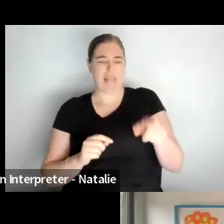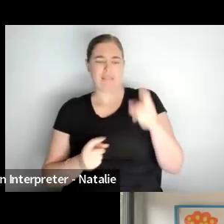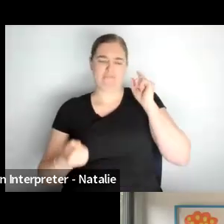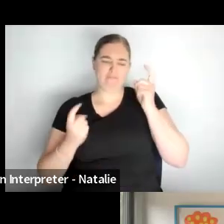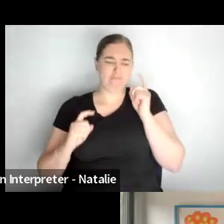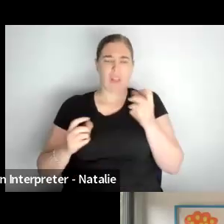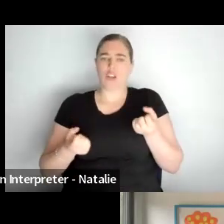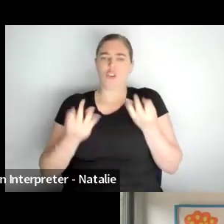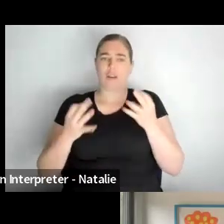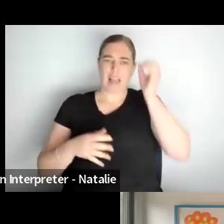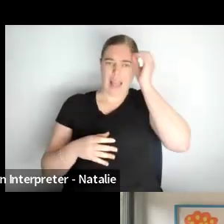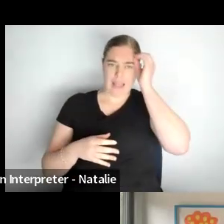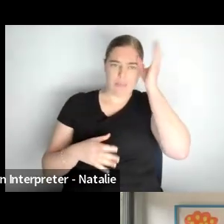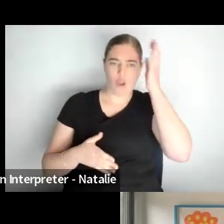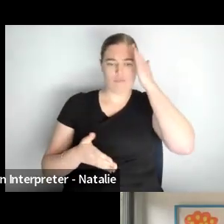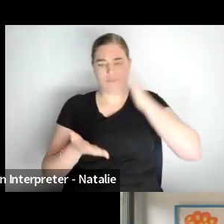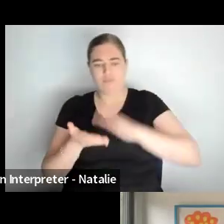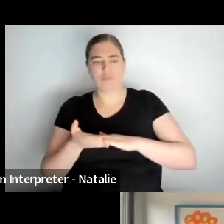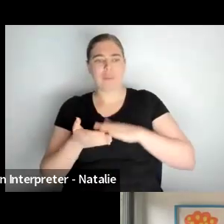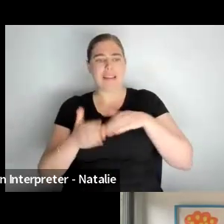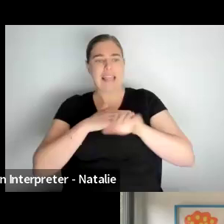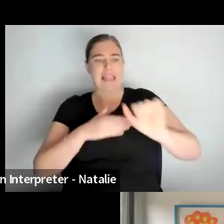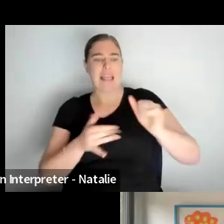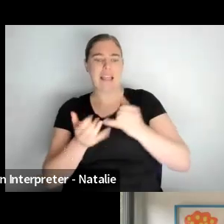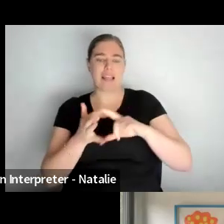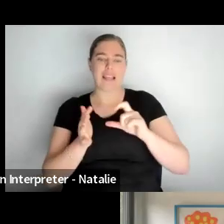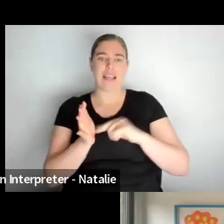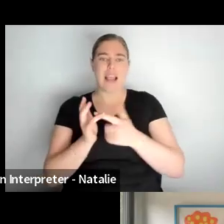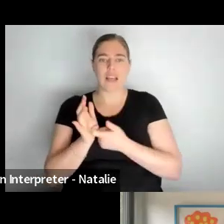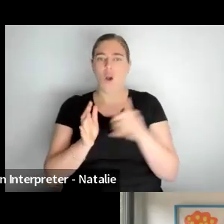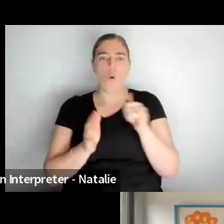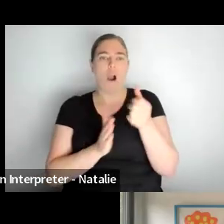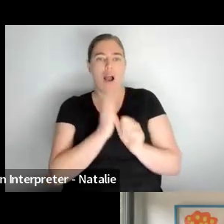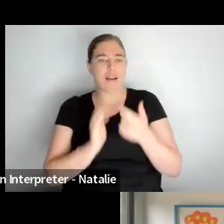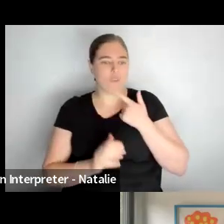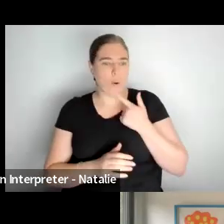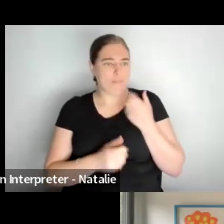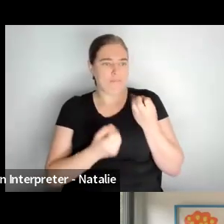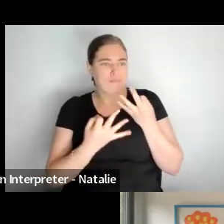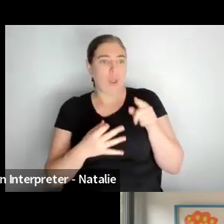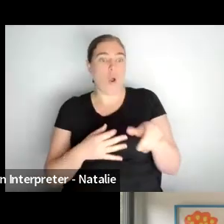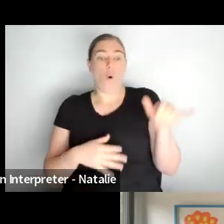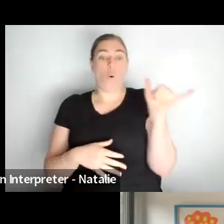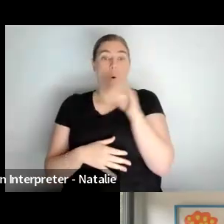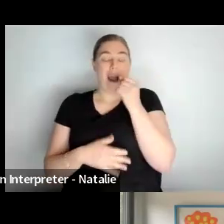through every sector -- of every part of their sector, or perhaps a wide experience across many